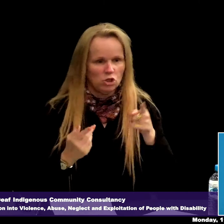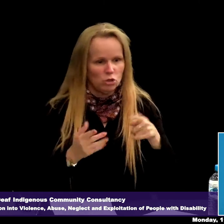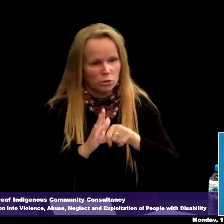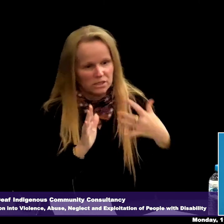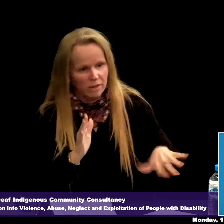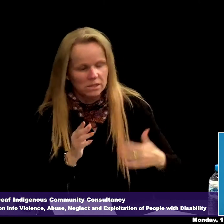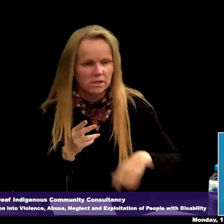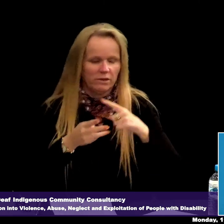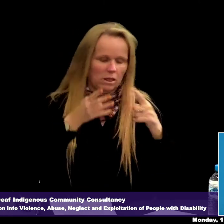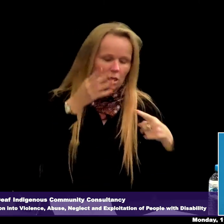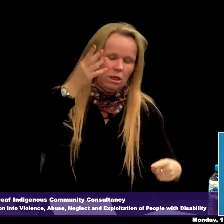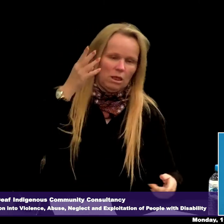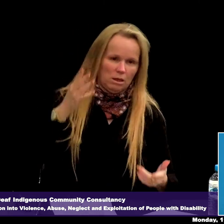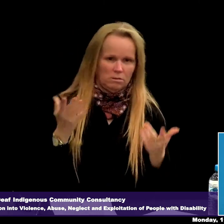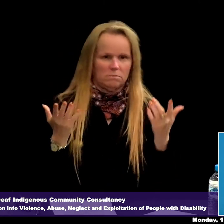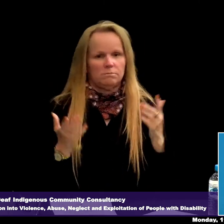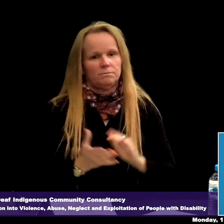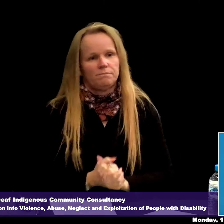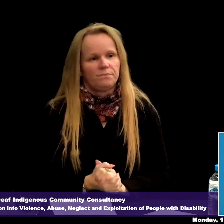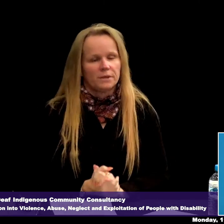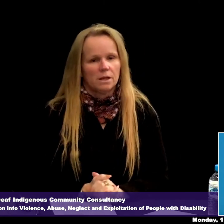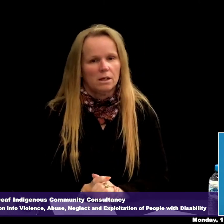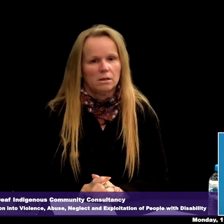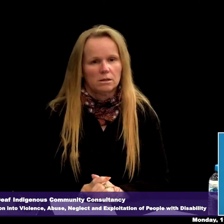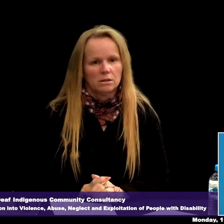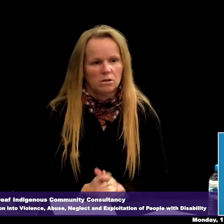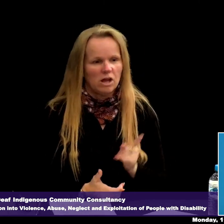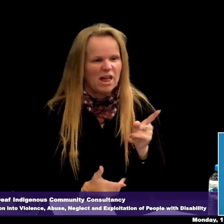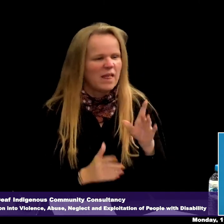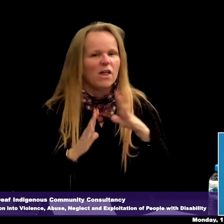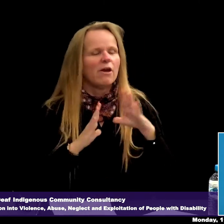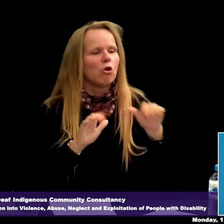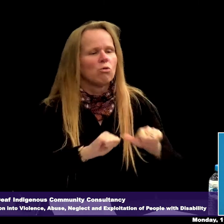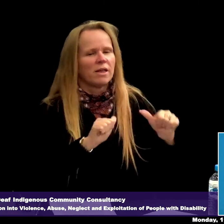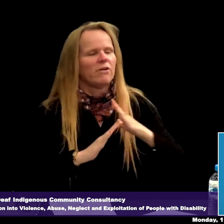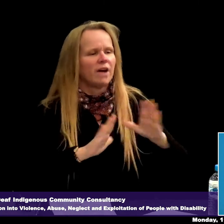We can't pay these people. It's too expensive" and so on. The list of reasons just goes on and on.